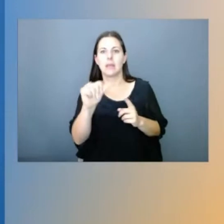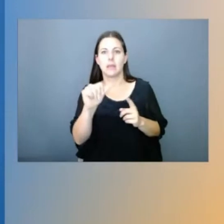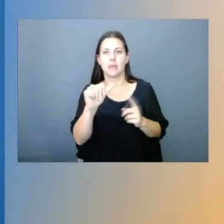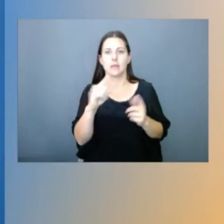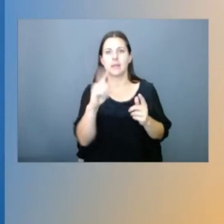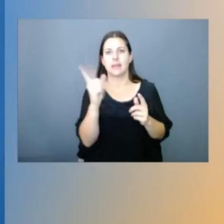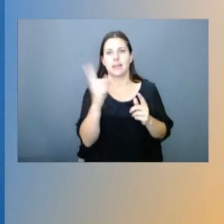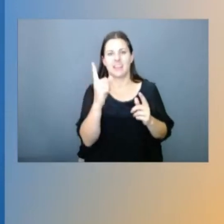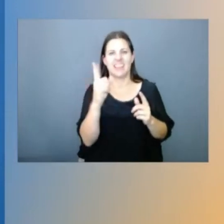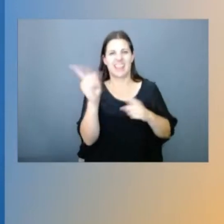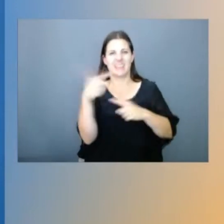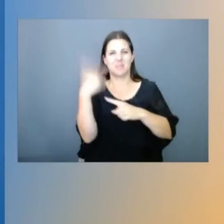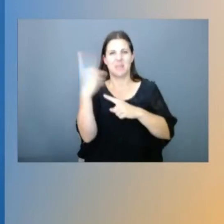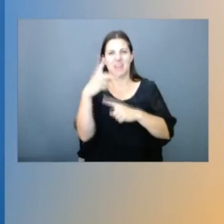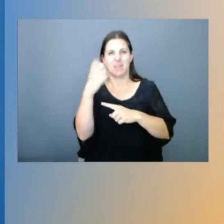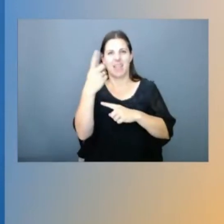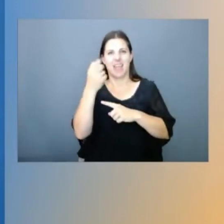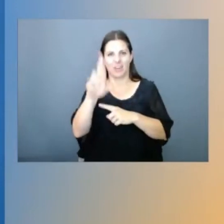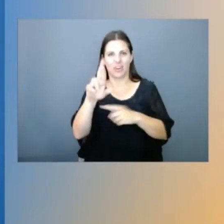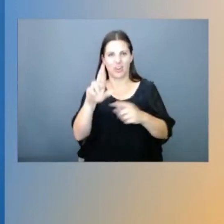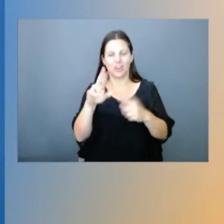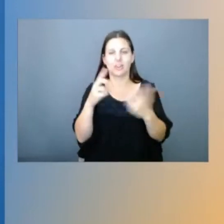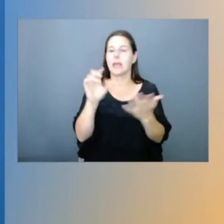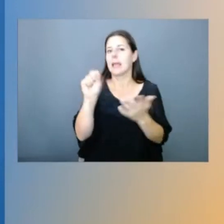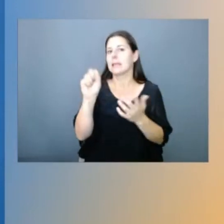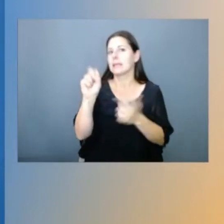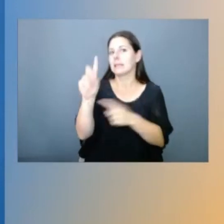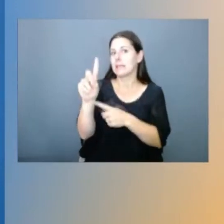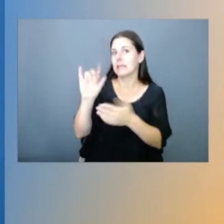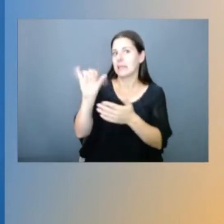versus in SSDs, all of that data is in silicon chips.